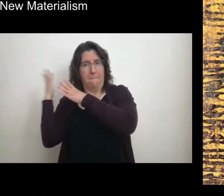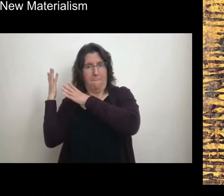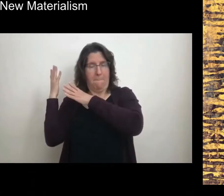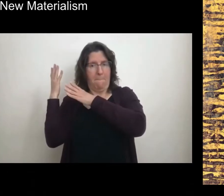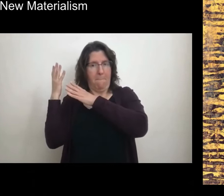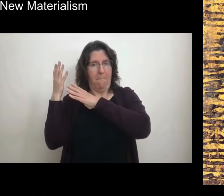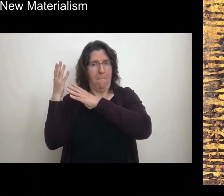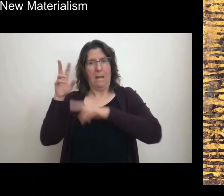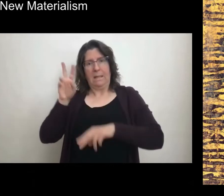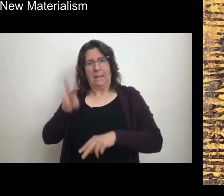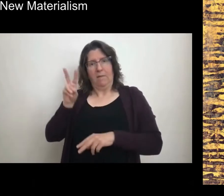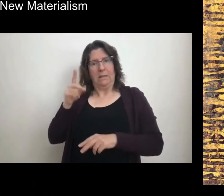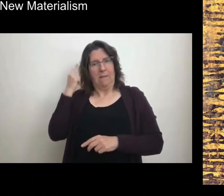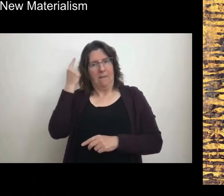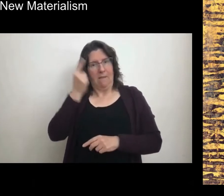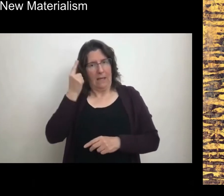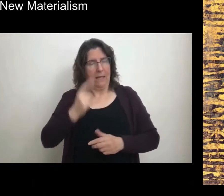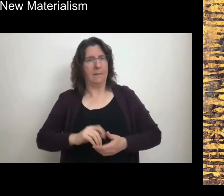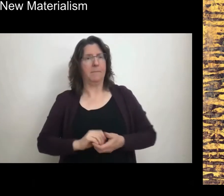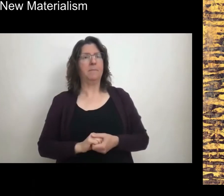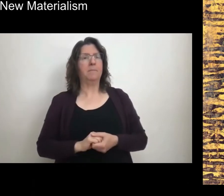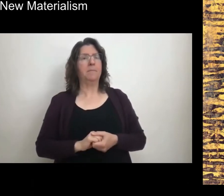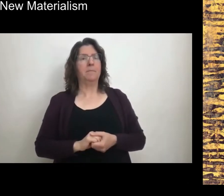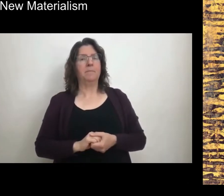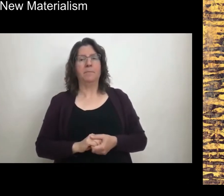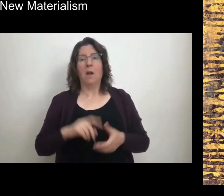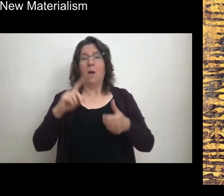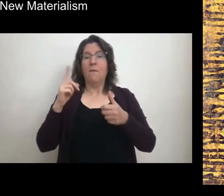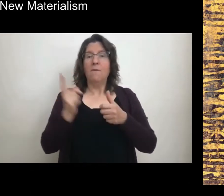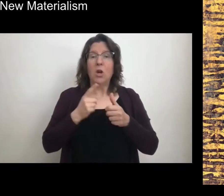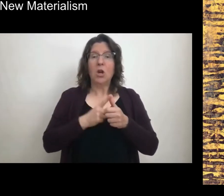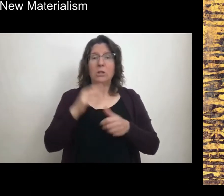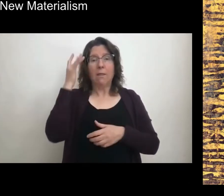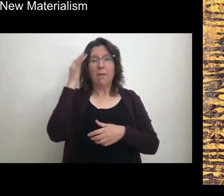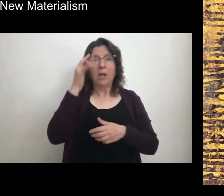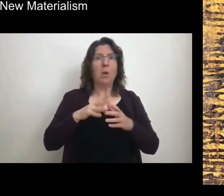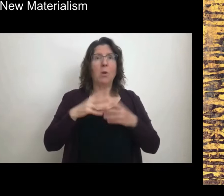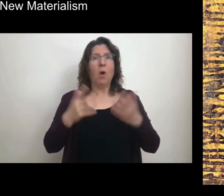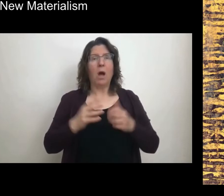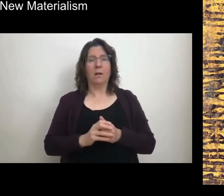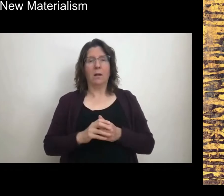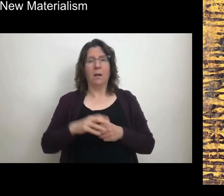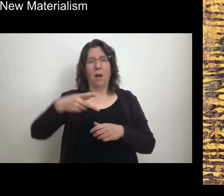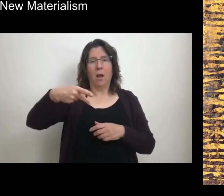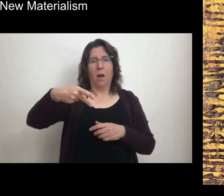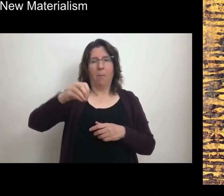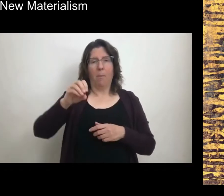Considering these theories helped me to let go of my deficit frame.